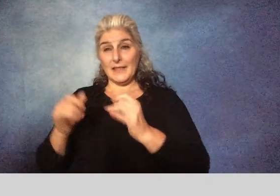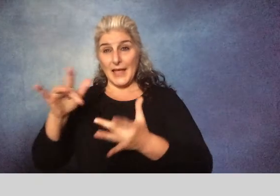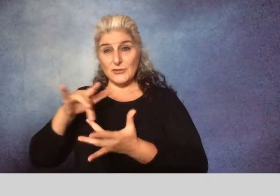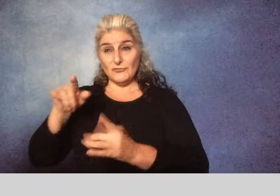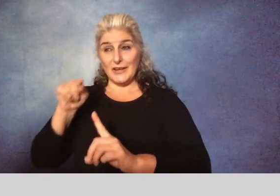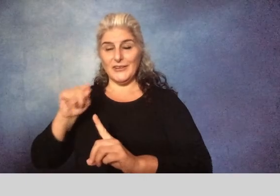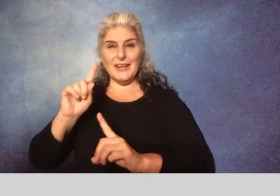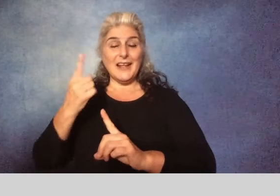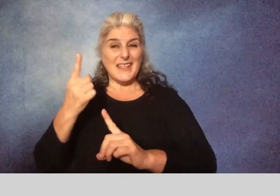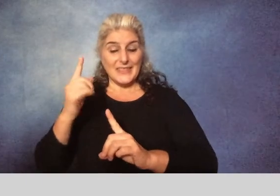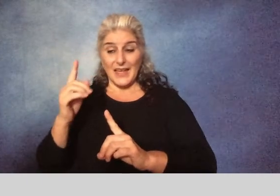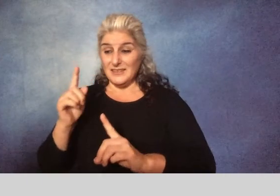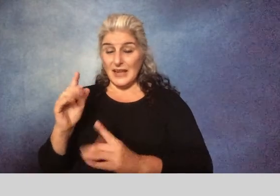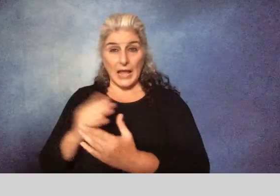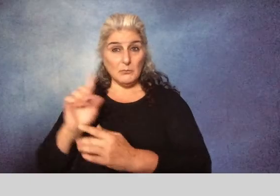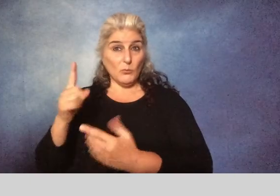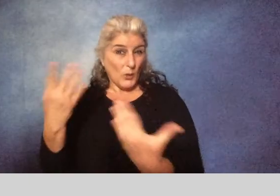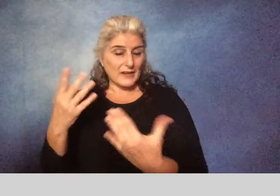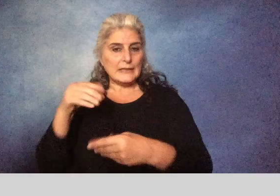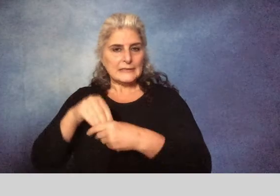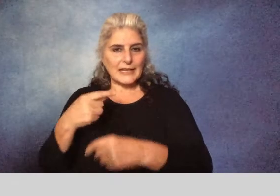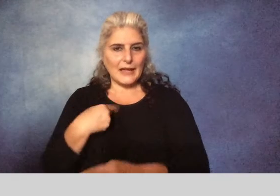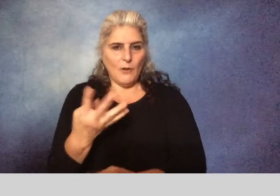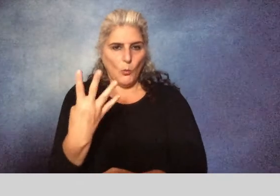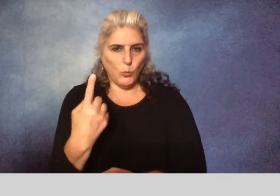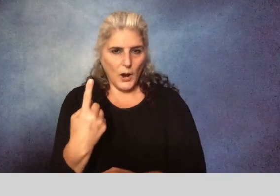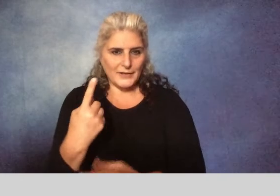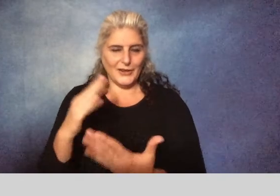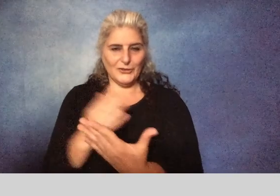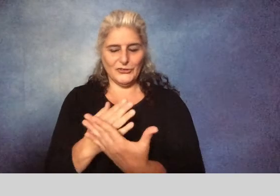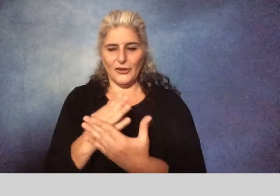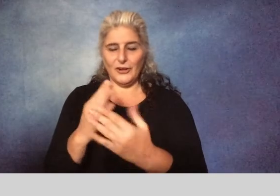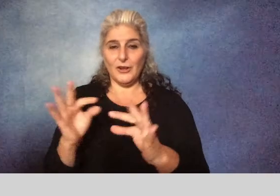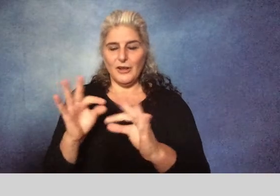that's just one 45 minute long track, which explains why it's separated from the others.